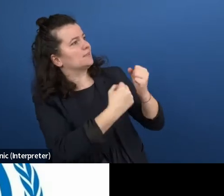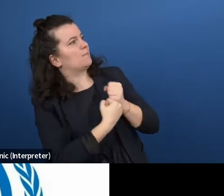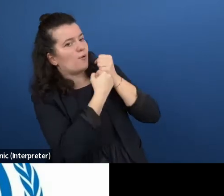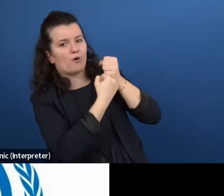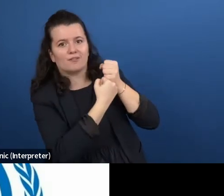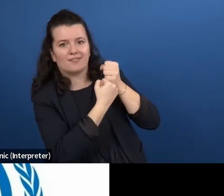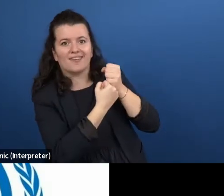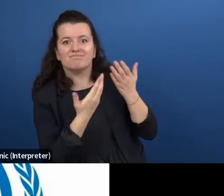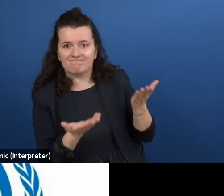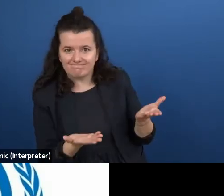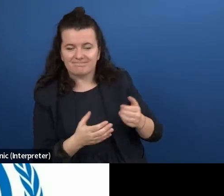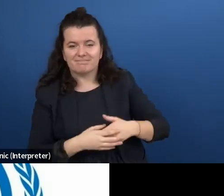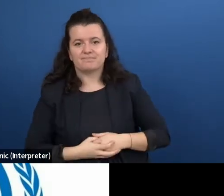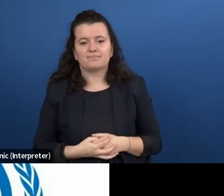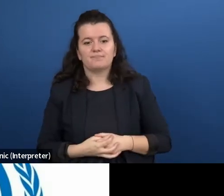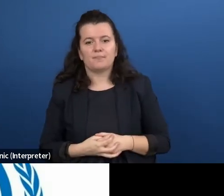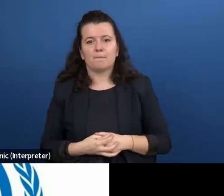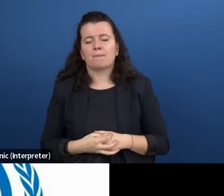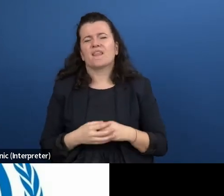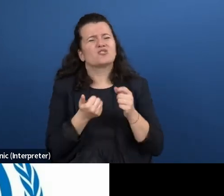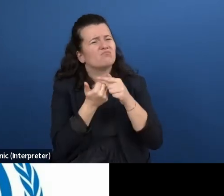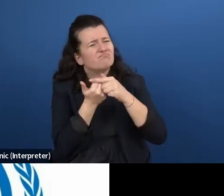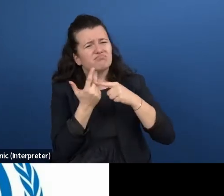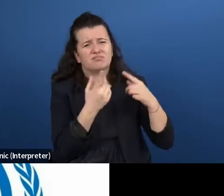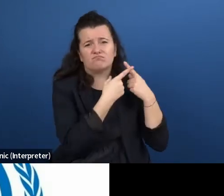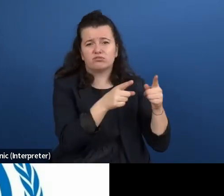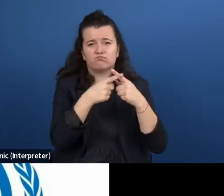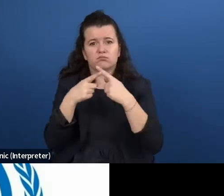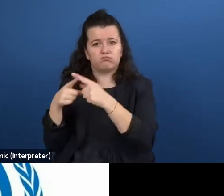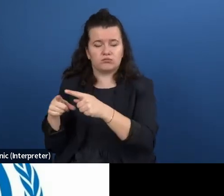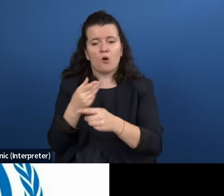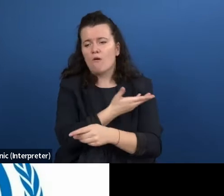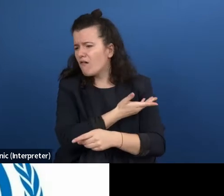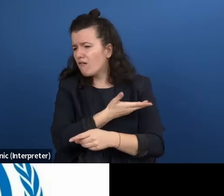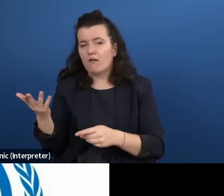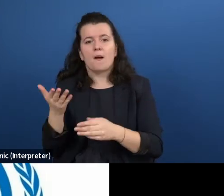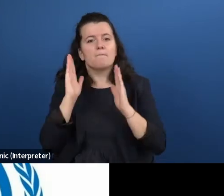about referral mechanisms is accessible to persons with disabilities,